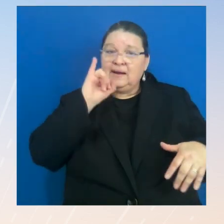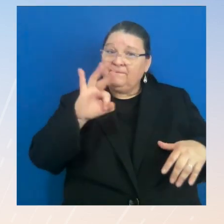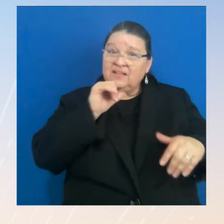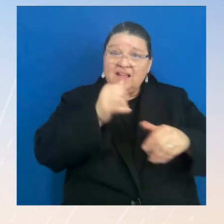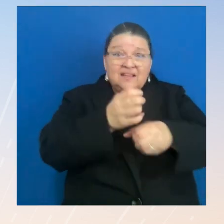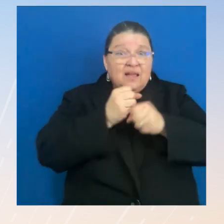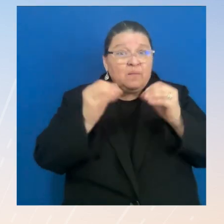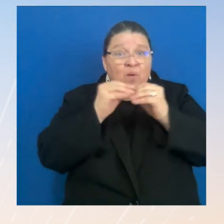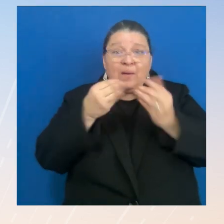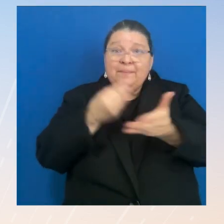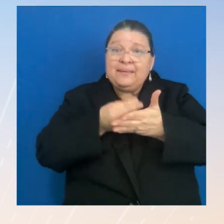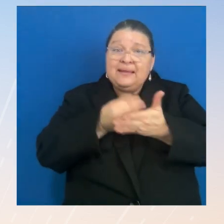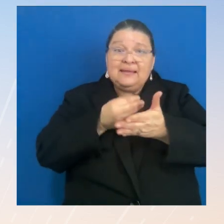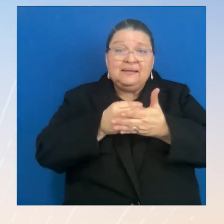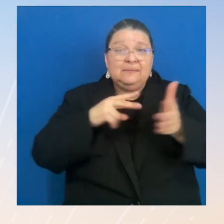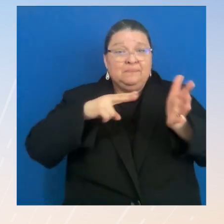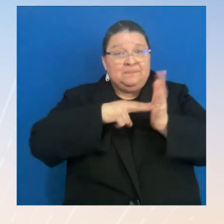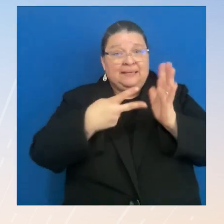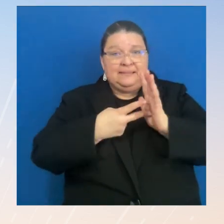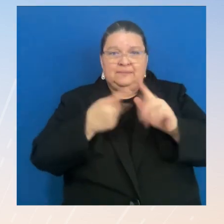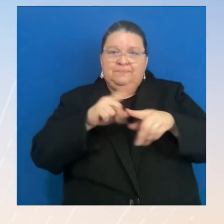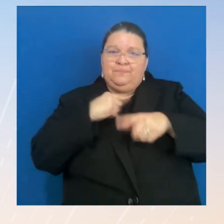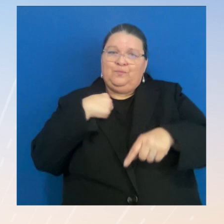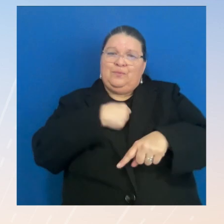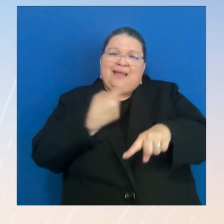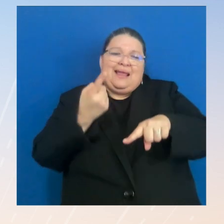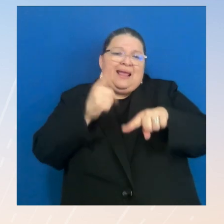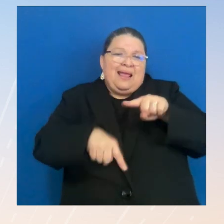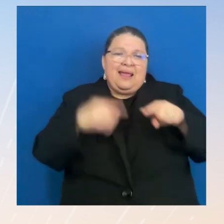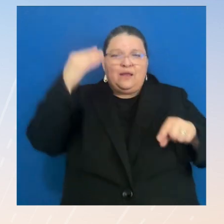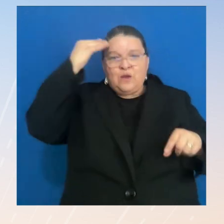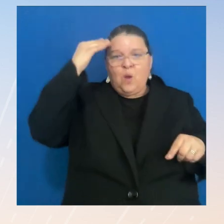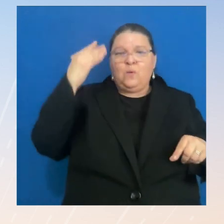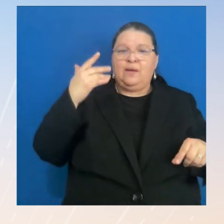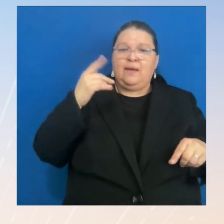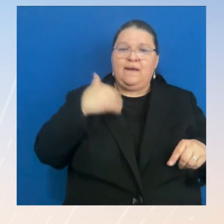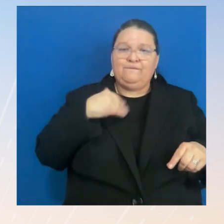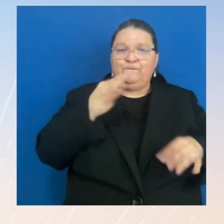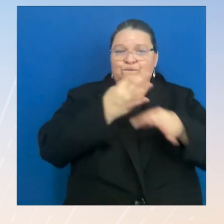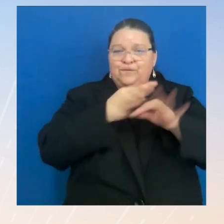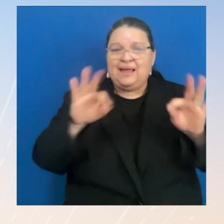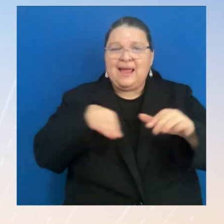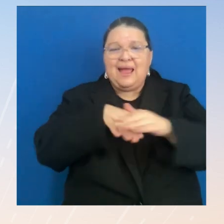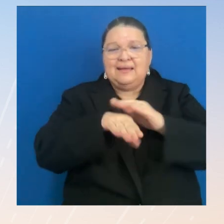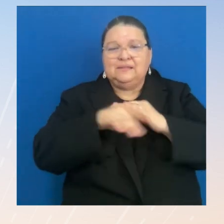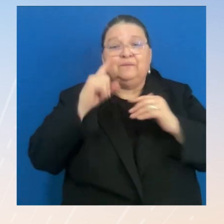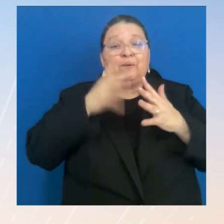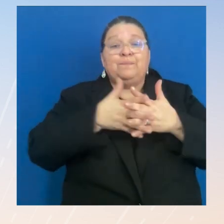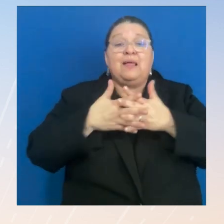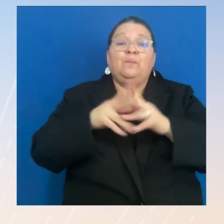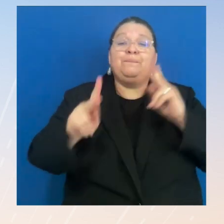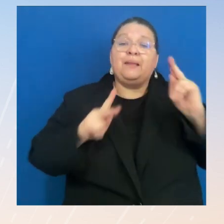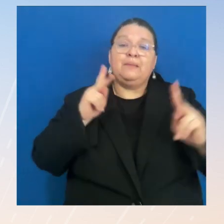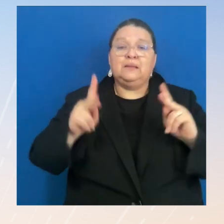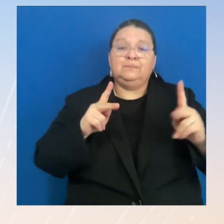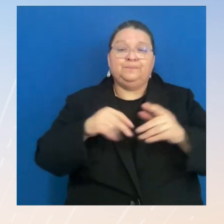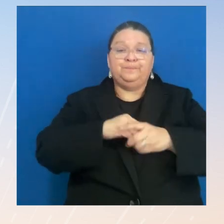can provide free access to the American people. Go ahead. The Press: Hey, Jen. Just to confirm: The U.S. and allies -- we're publicly arming the Ukrainians,